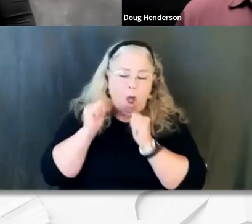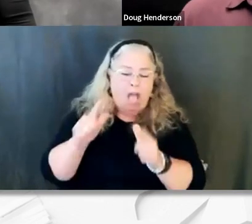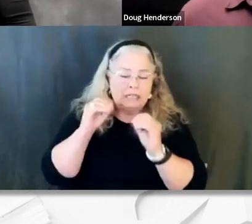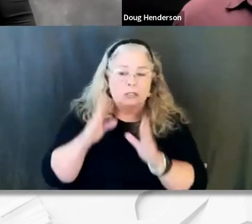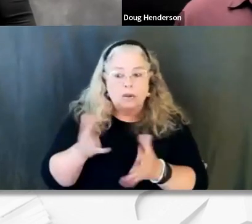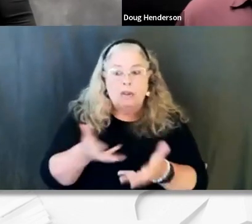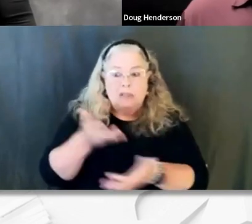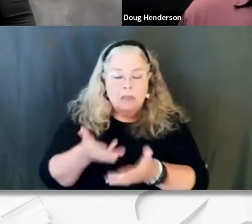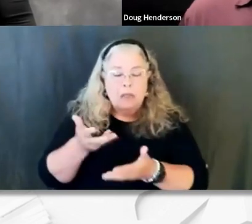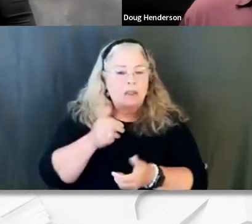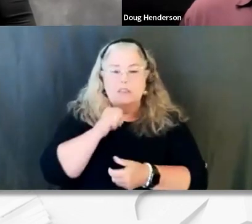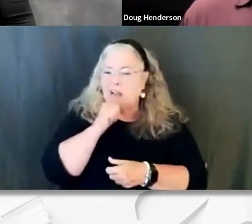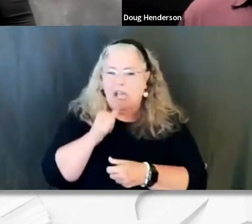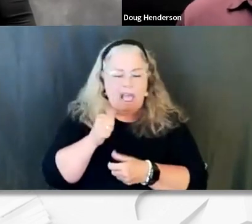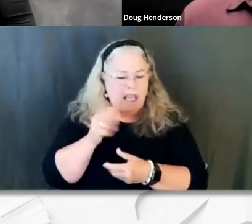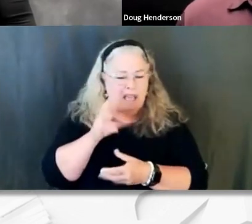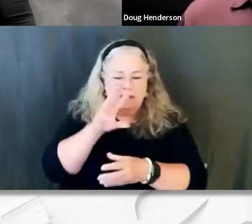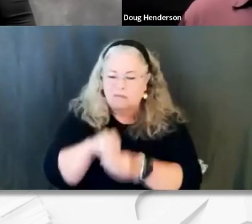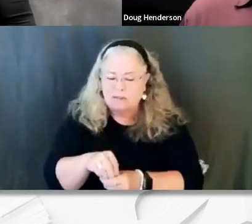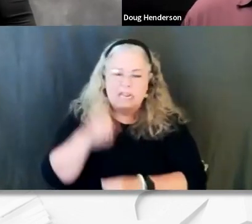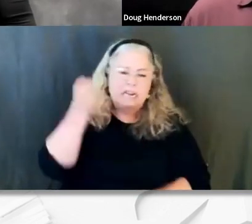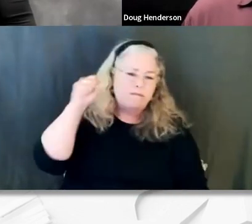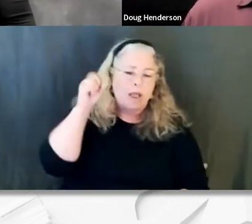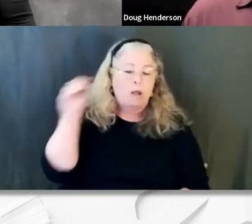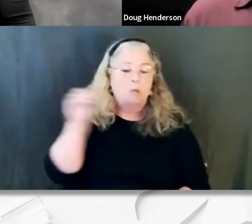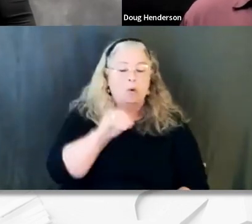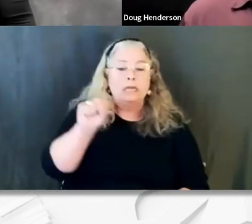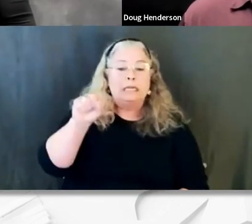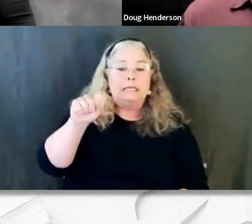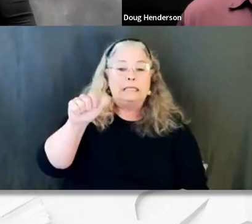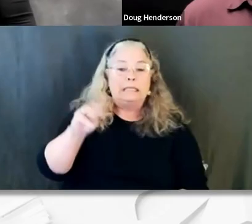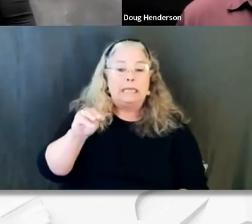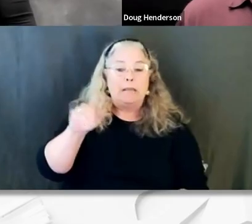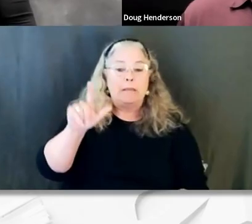not engaged they're they're defiant and you throw them in a STEAM lab and now that's your leader.